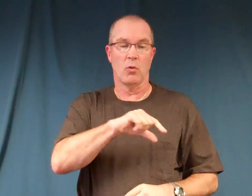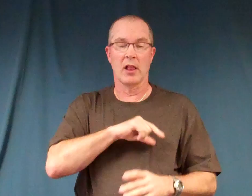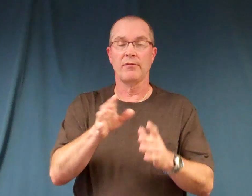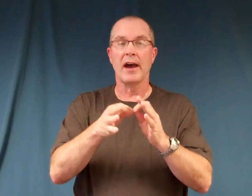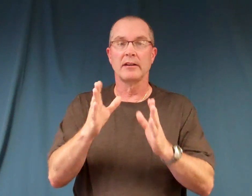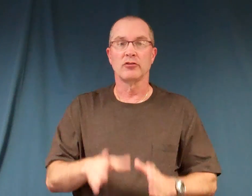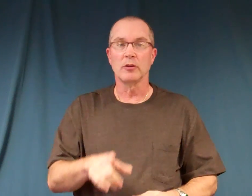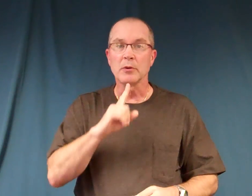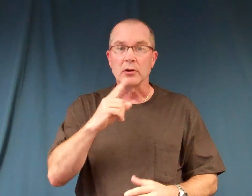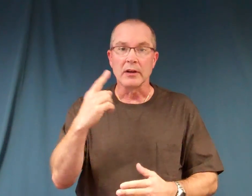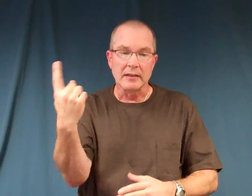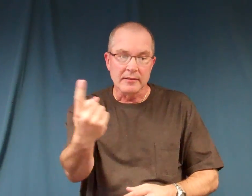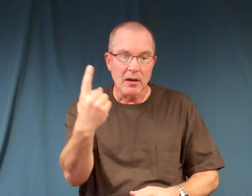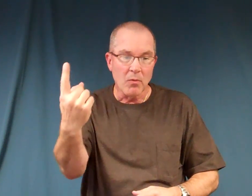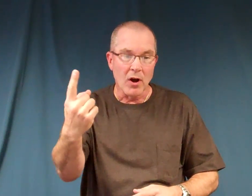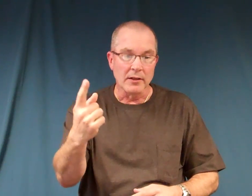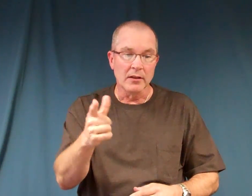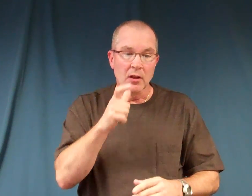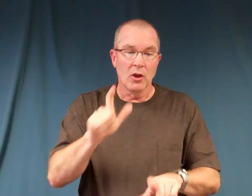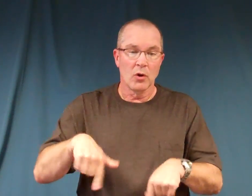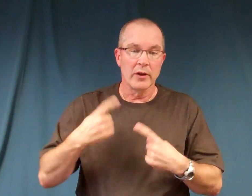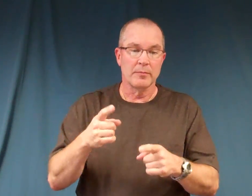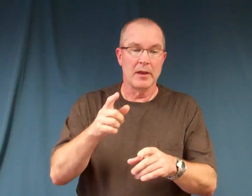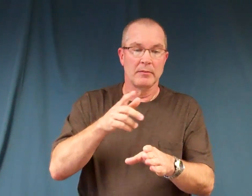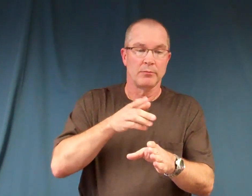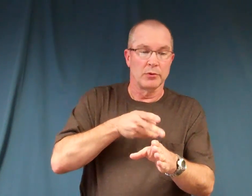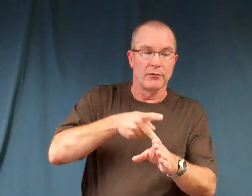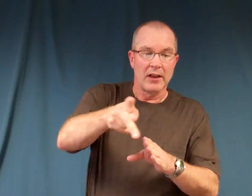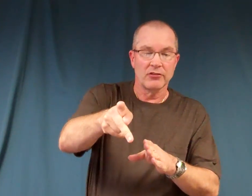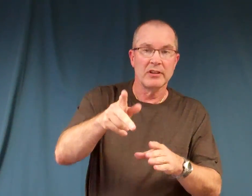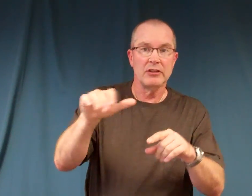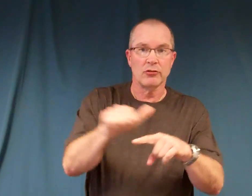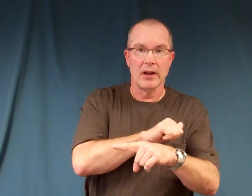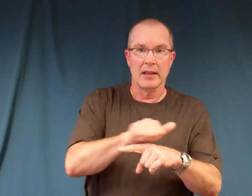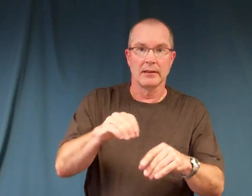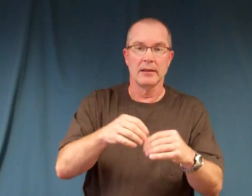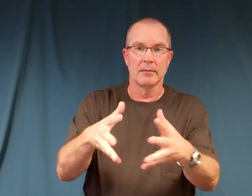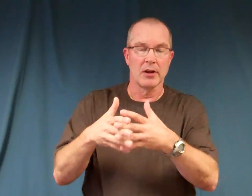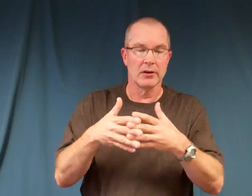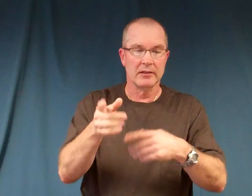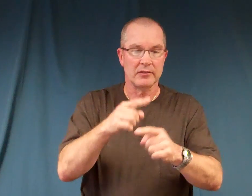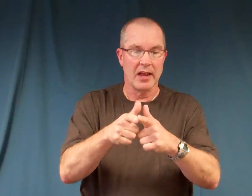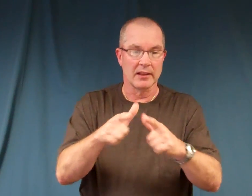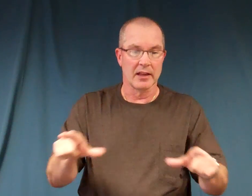a qualified interpreter is someone who has been professionally trained in American Sign